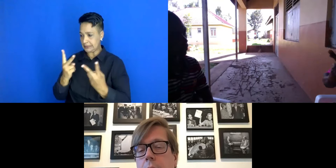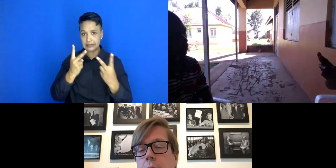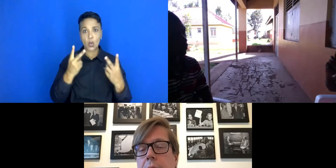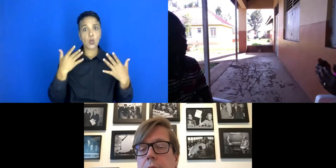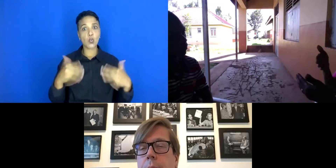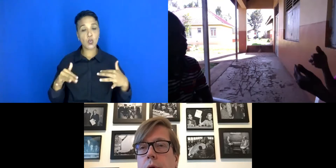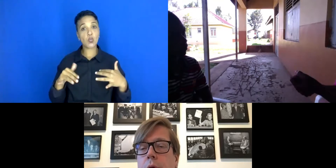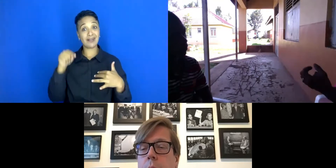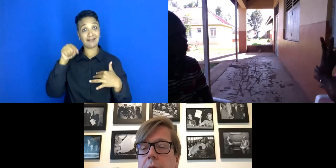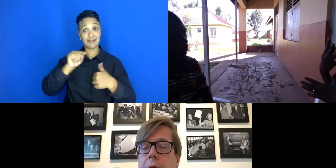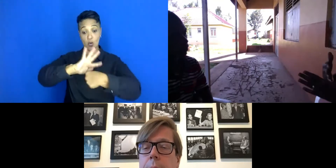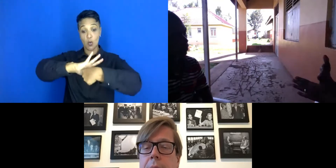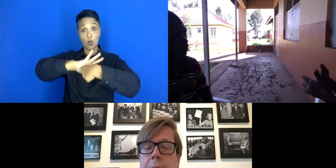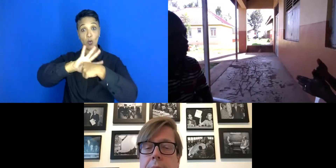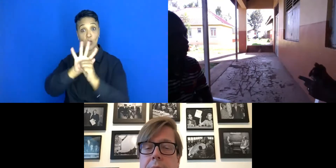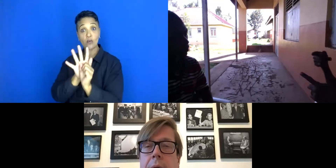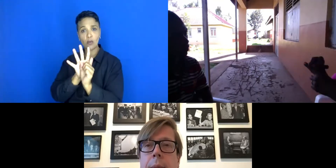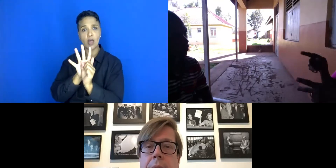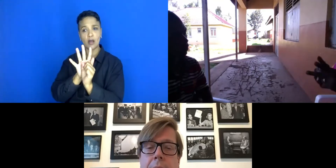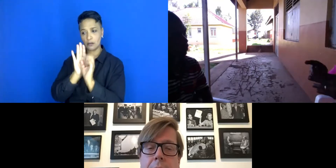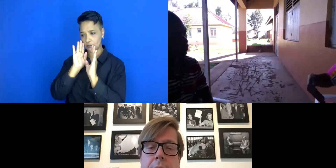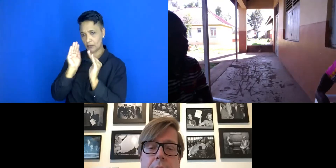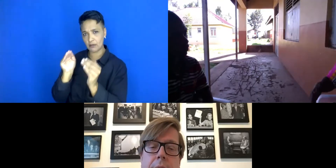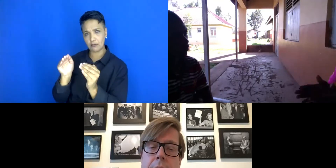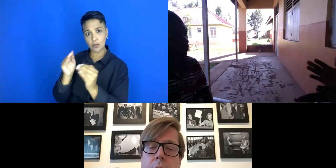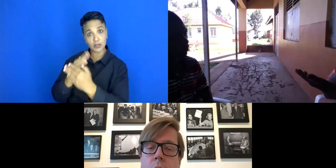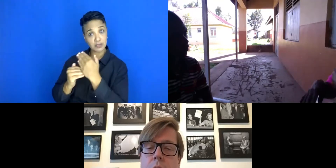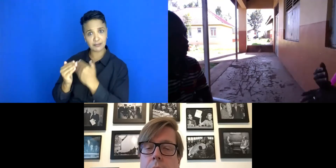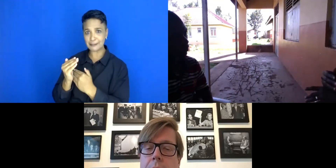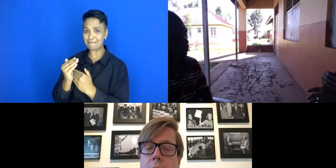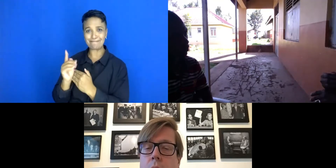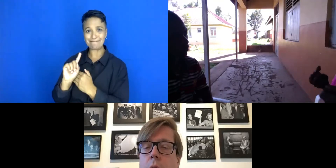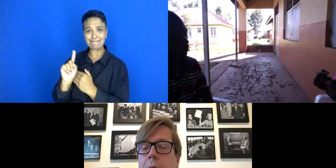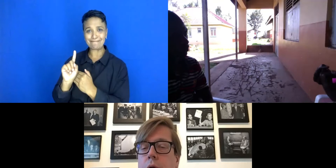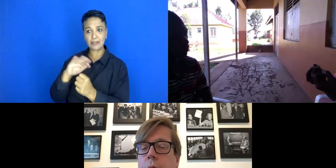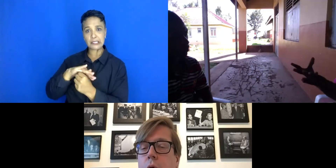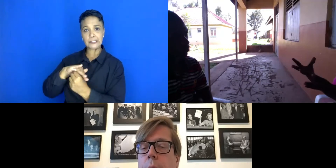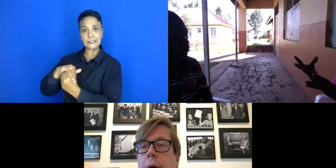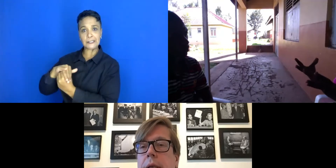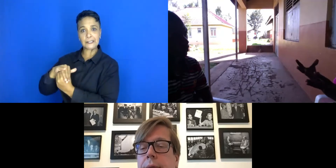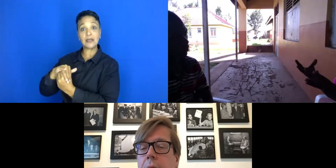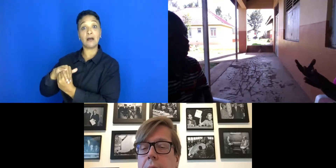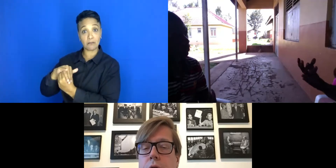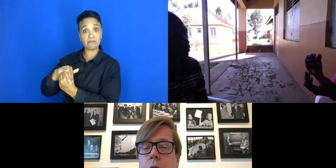against persons with disabilities and may have a causal link to a range of human rights violations